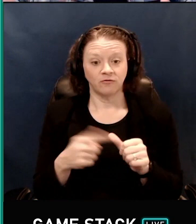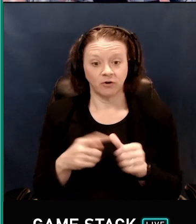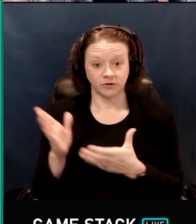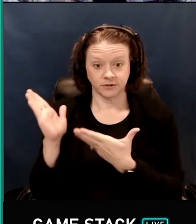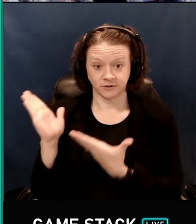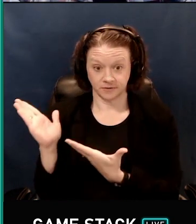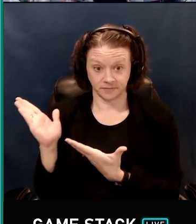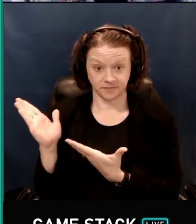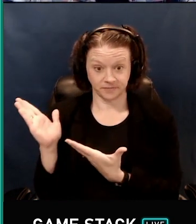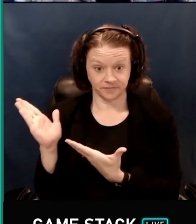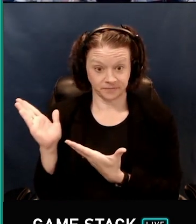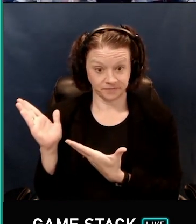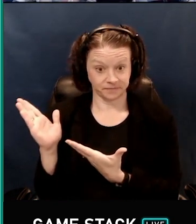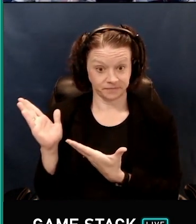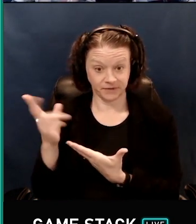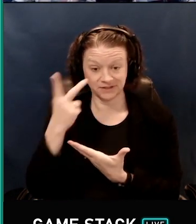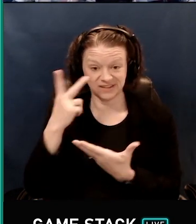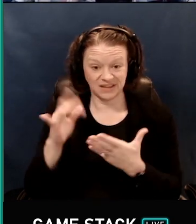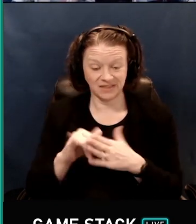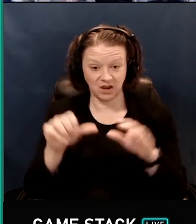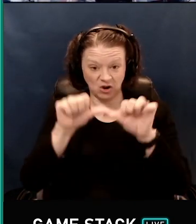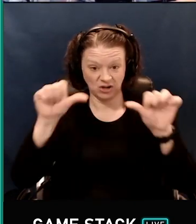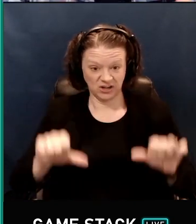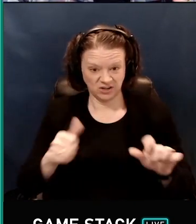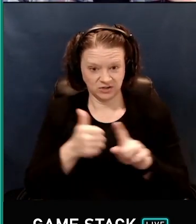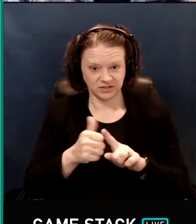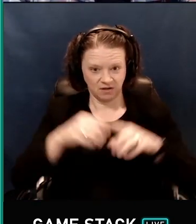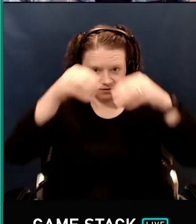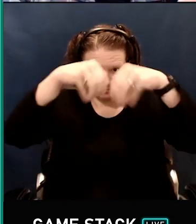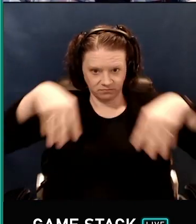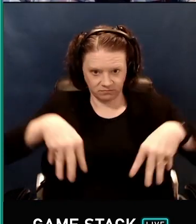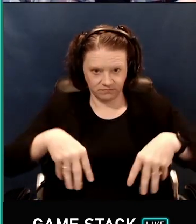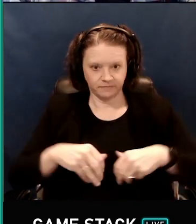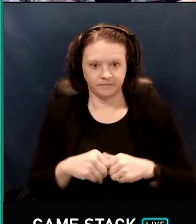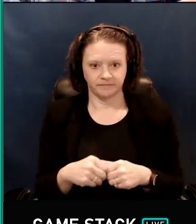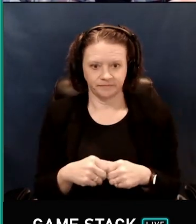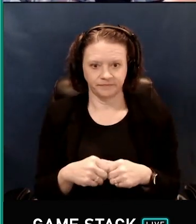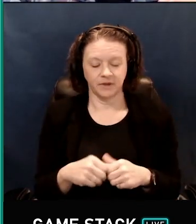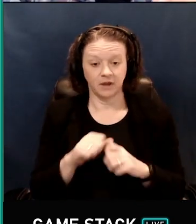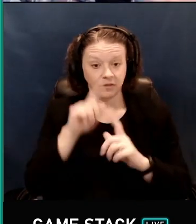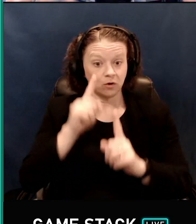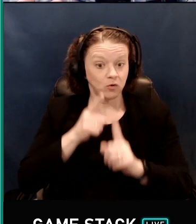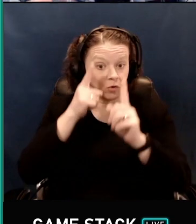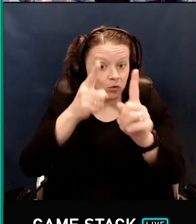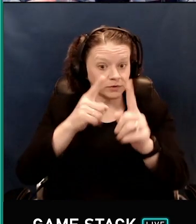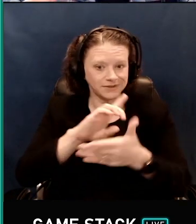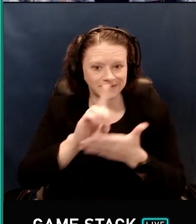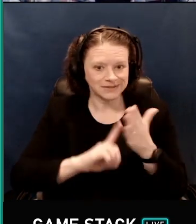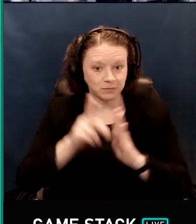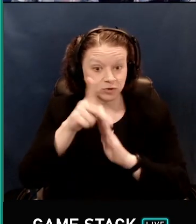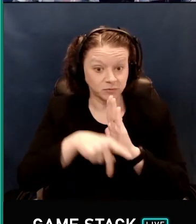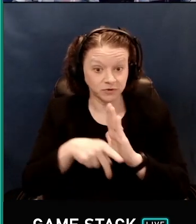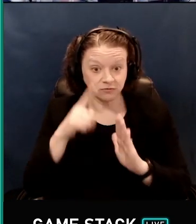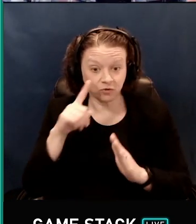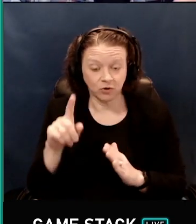you can see how it breaks down. The goals and design principles for DirectStorage are the same as Xbox.